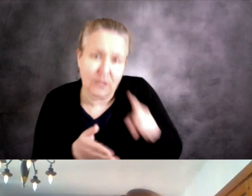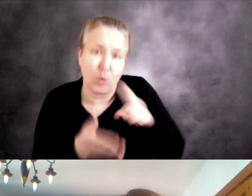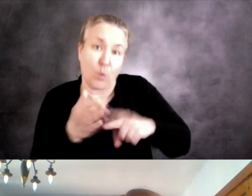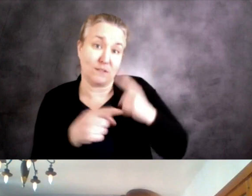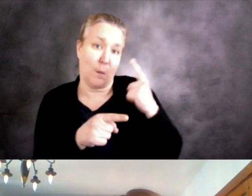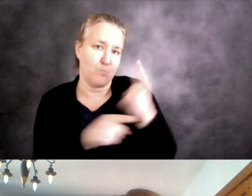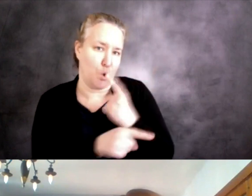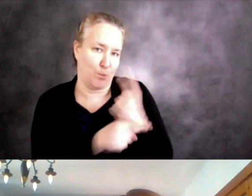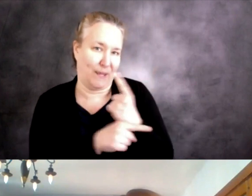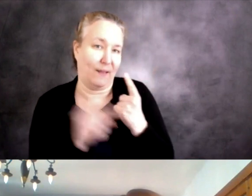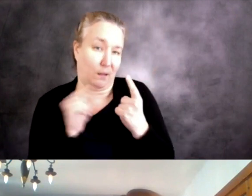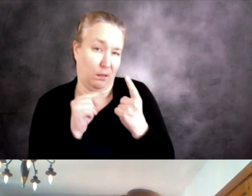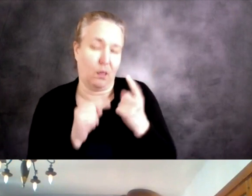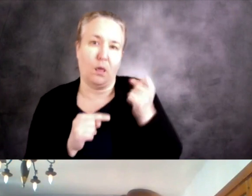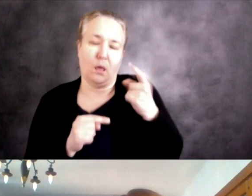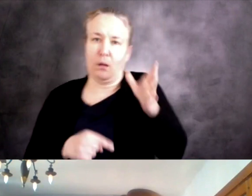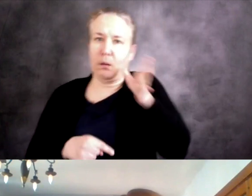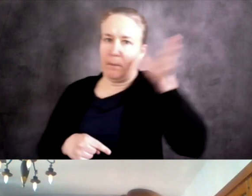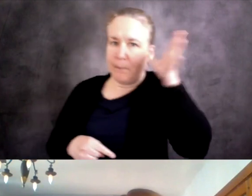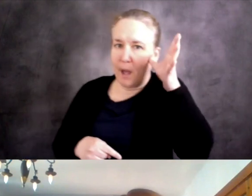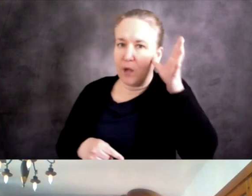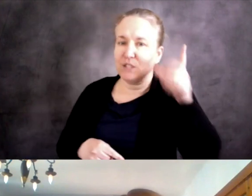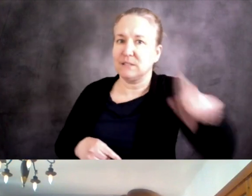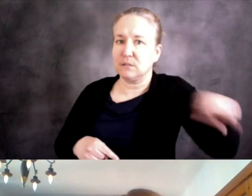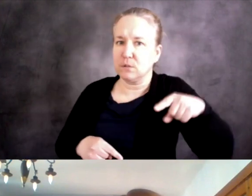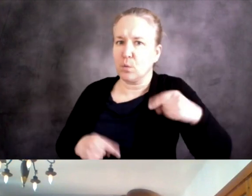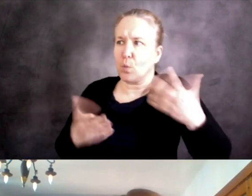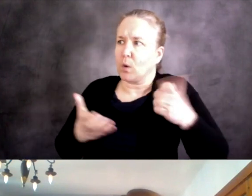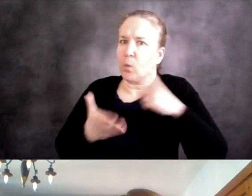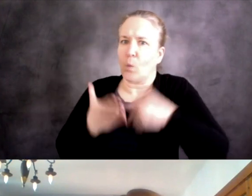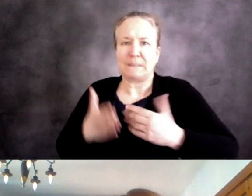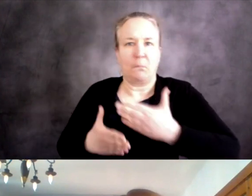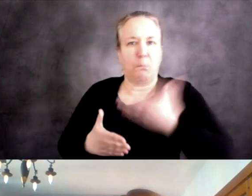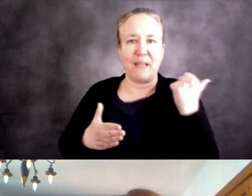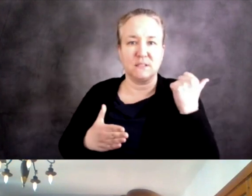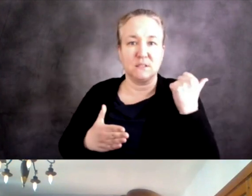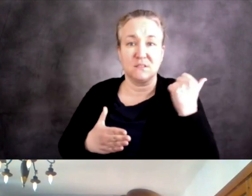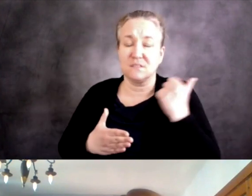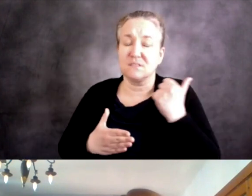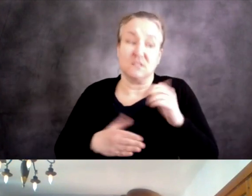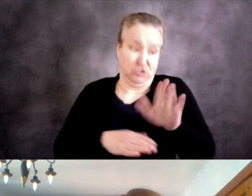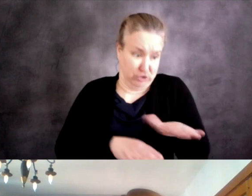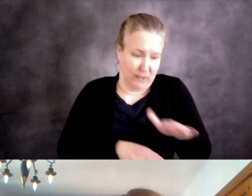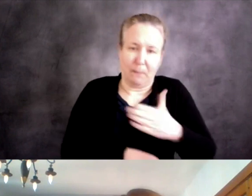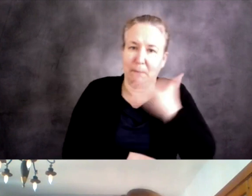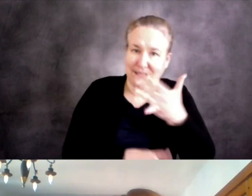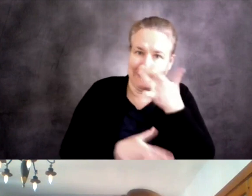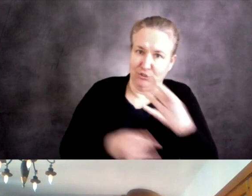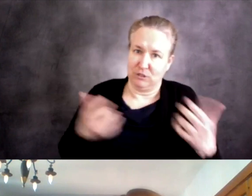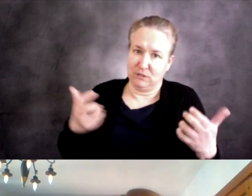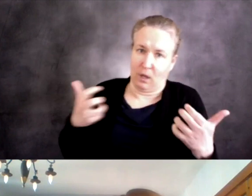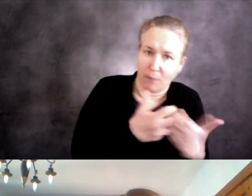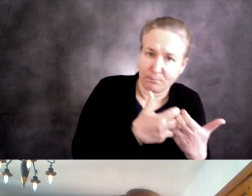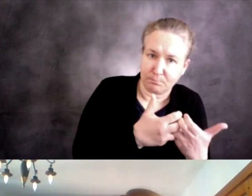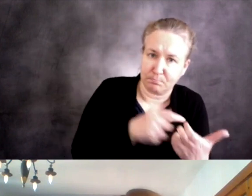and parents are always looking for what's best and in the best interest of their child. So, sometimes